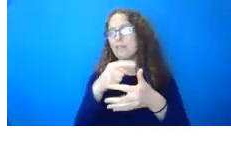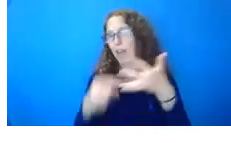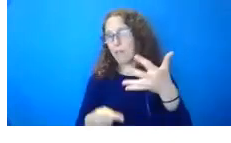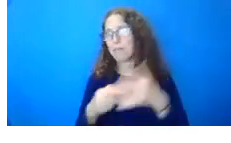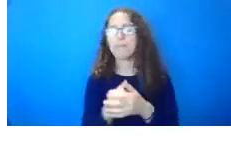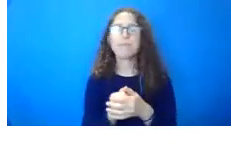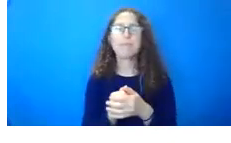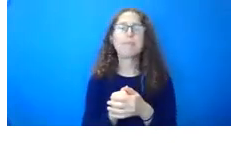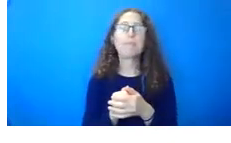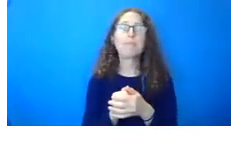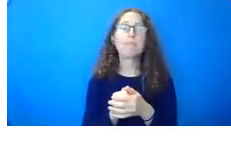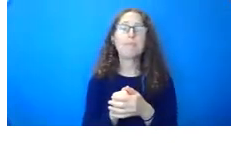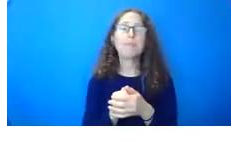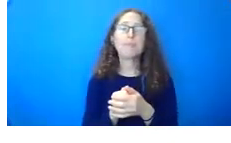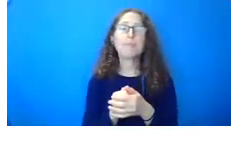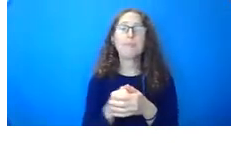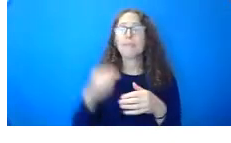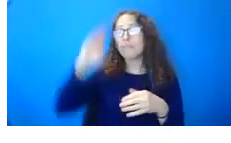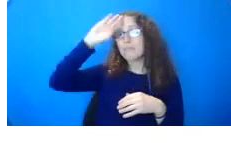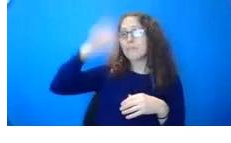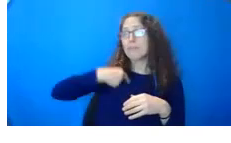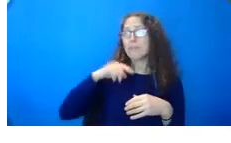UNMUTE IN YOU SO YOU CAN INTRODUCE YOURSELF AND THE